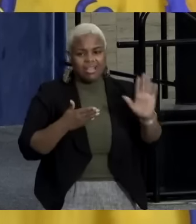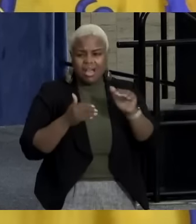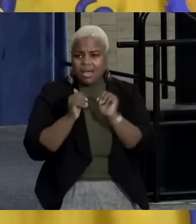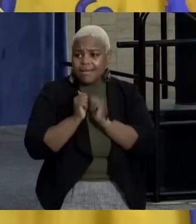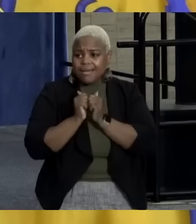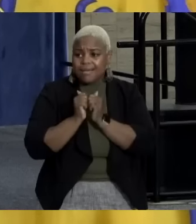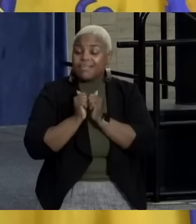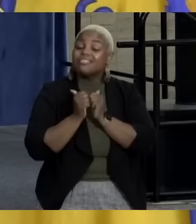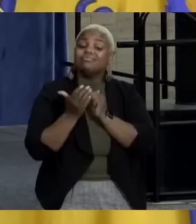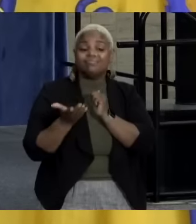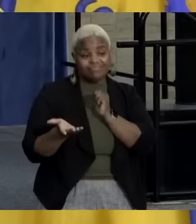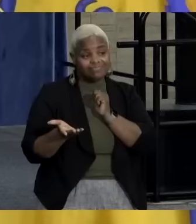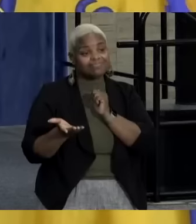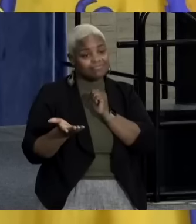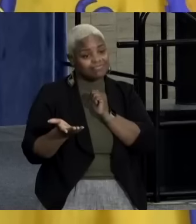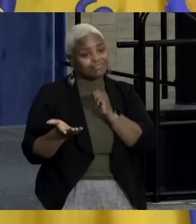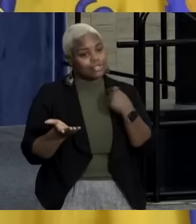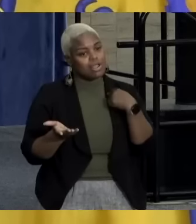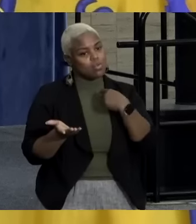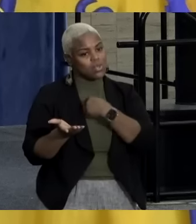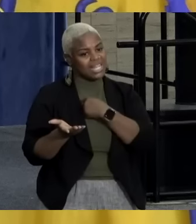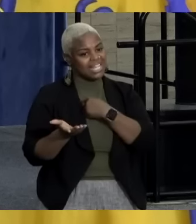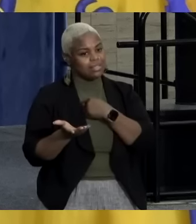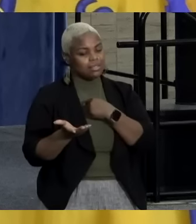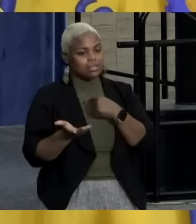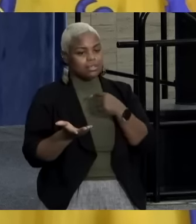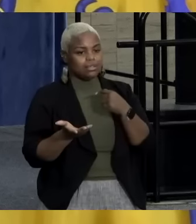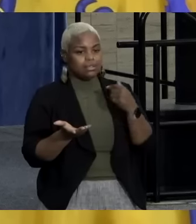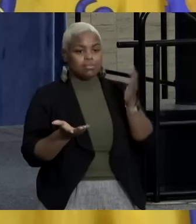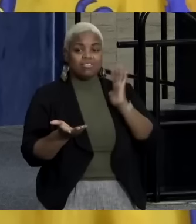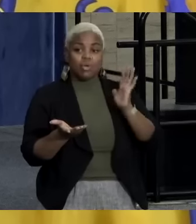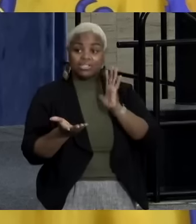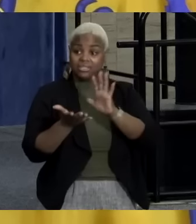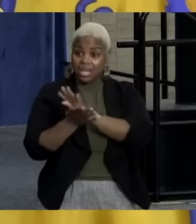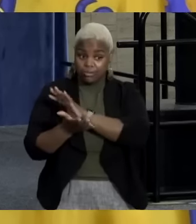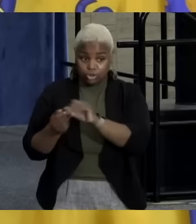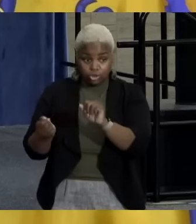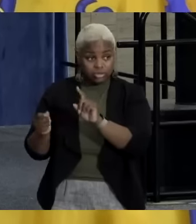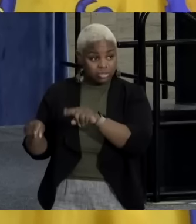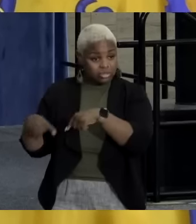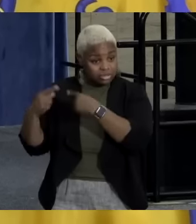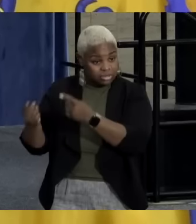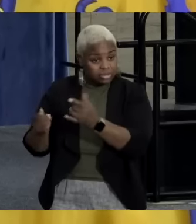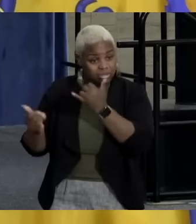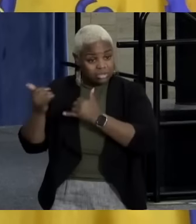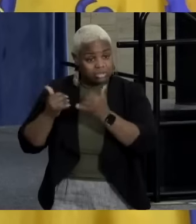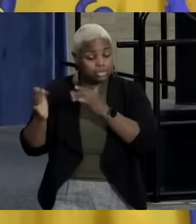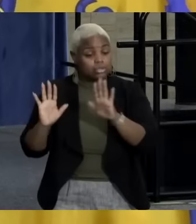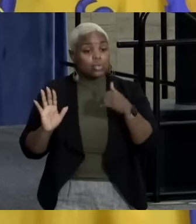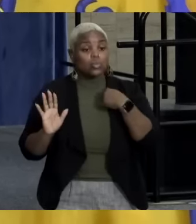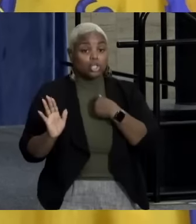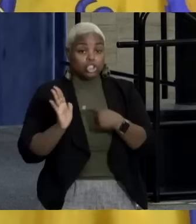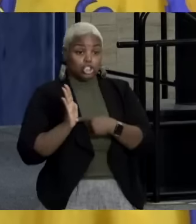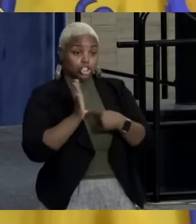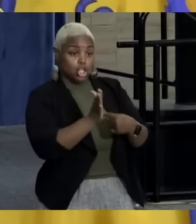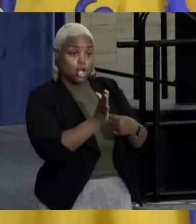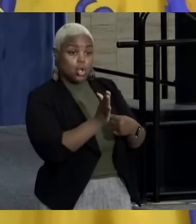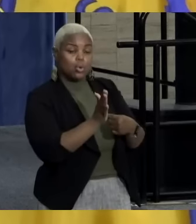the way that we restore the damaged public trust is by showing some humility.